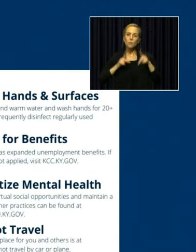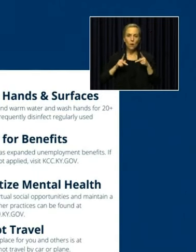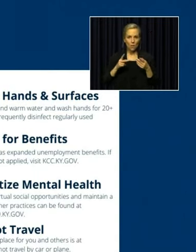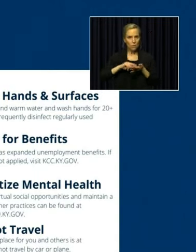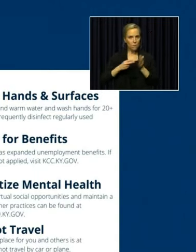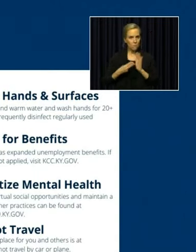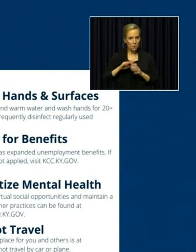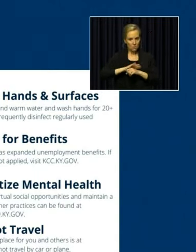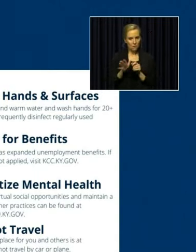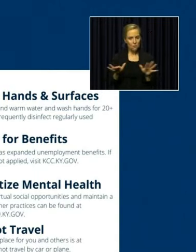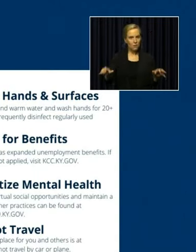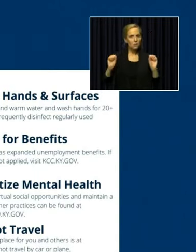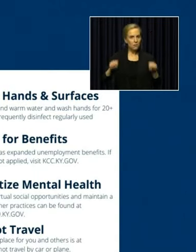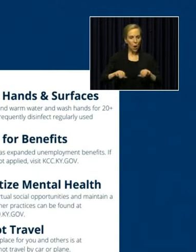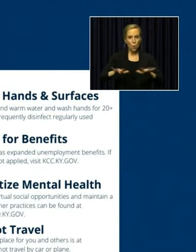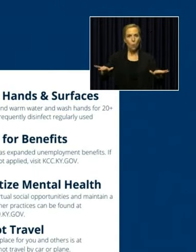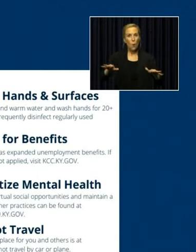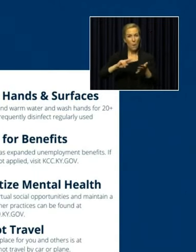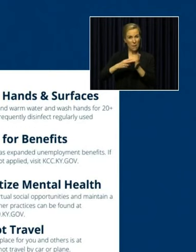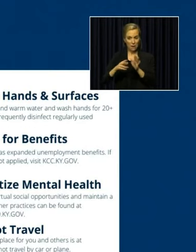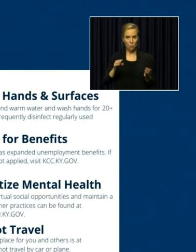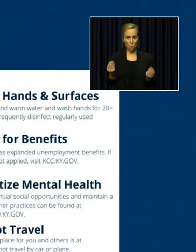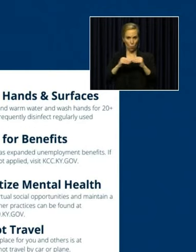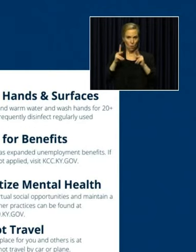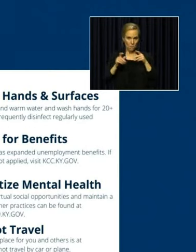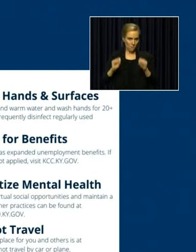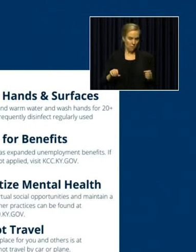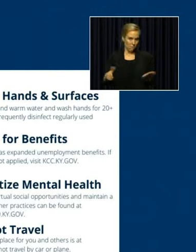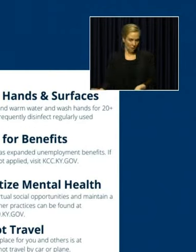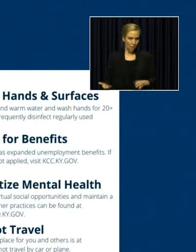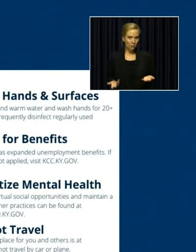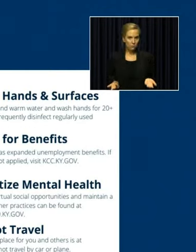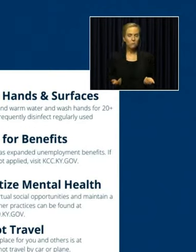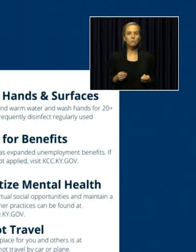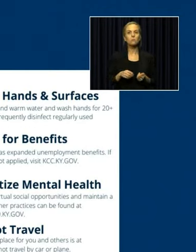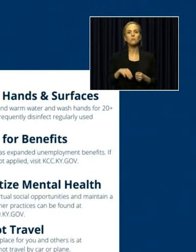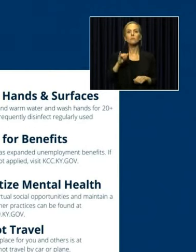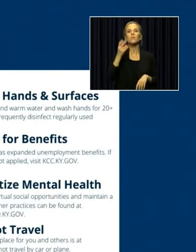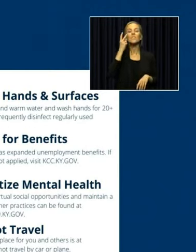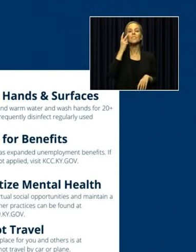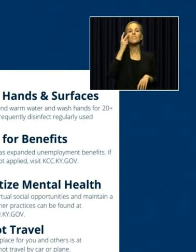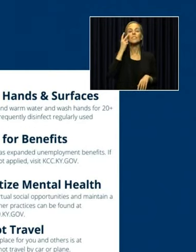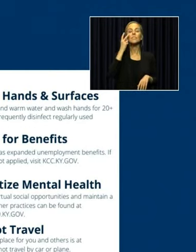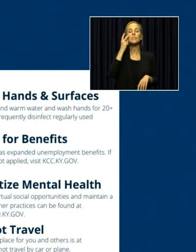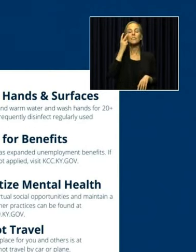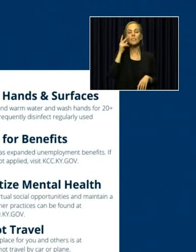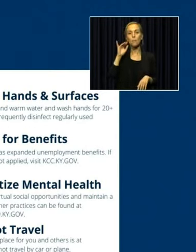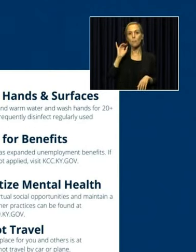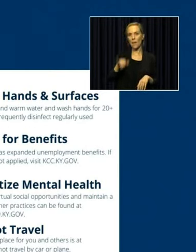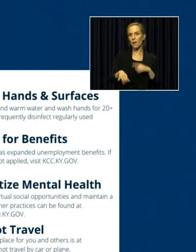AND TIMES ARE HARD FOR ME WHEN WE HAVE HAD DAYS WHEN WE HAVE HAD MORE DEATH THAN I EVER THOUGHT I WOULD HAVE TO